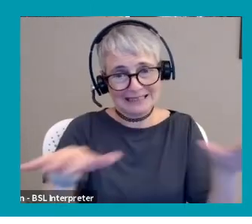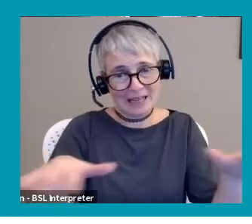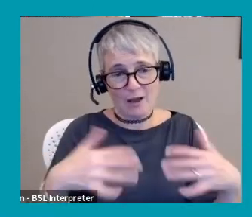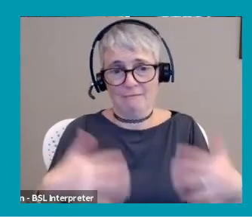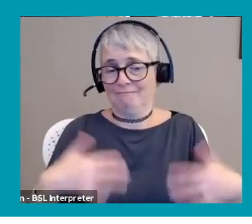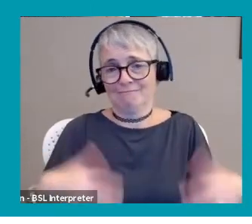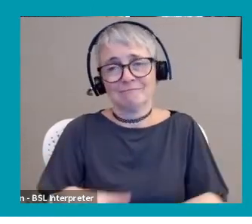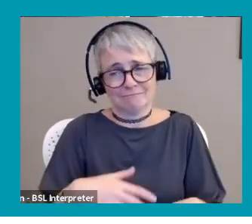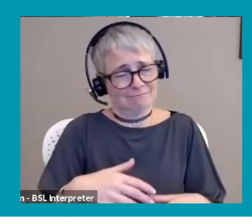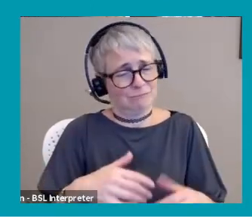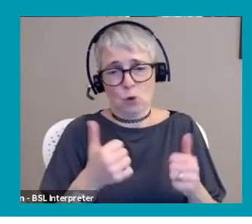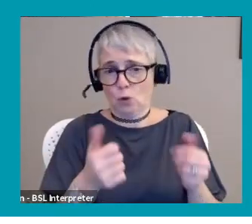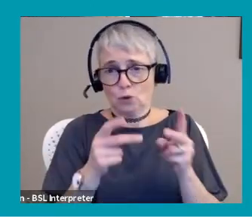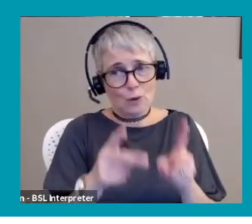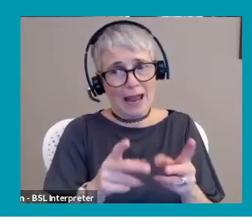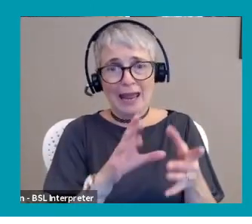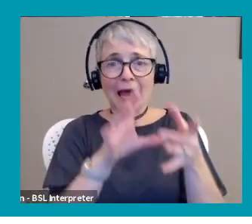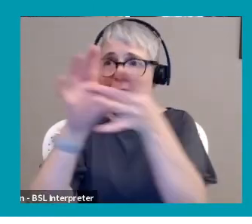networks and job search.